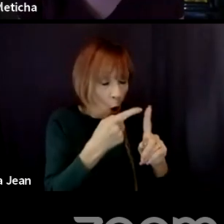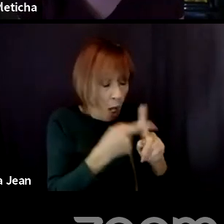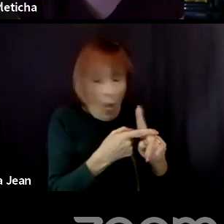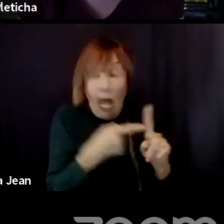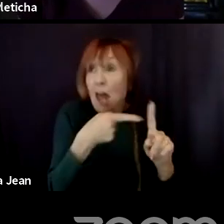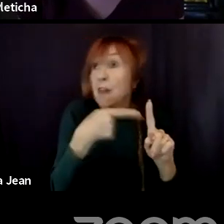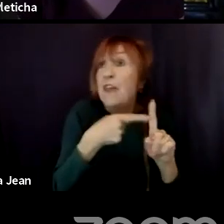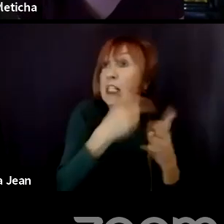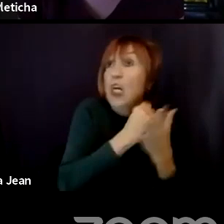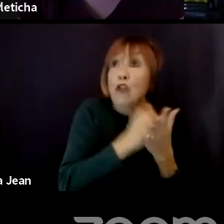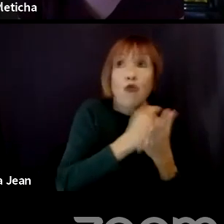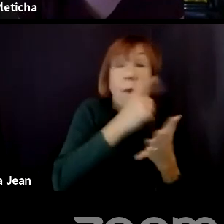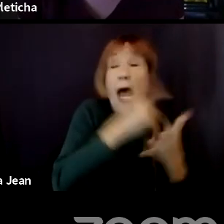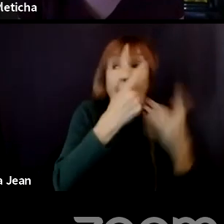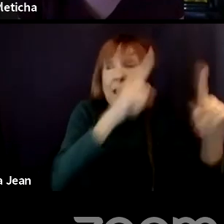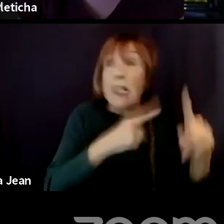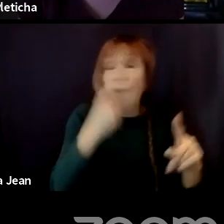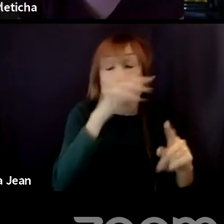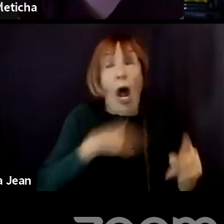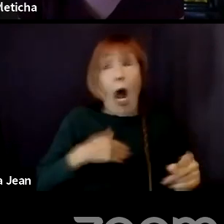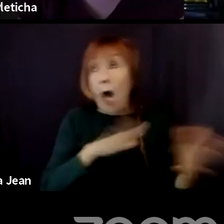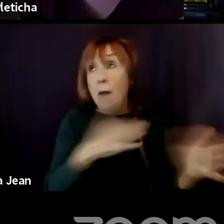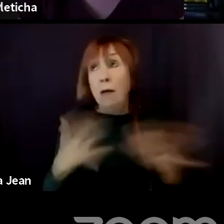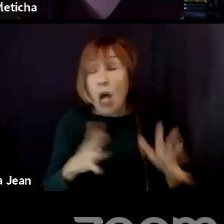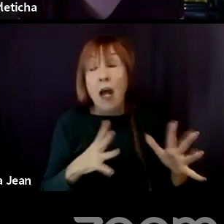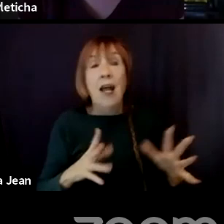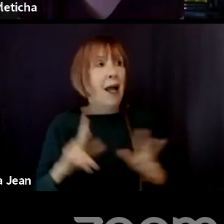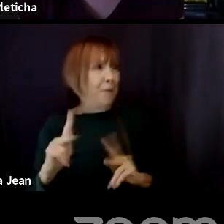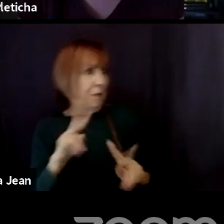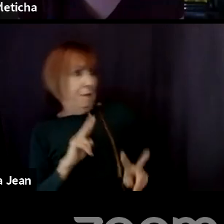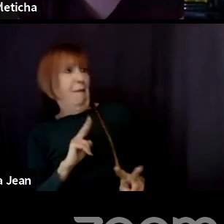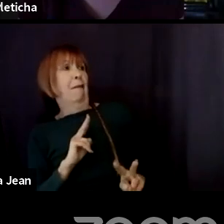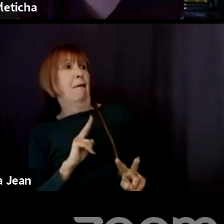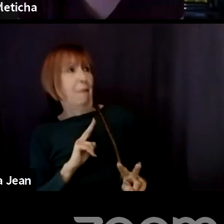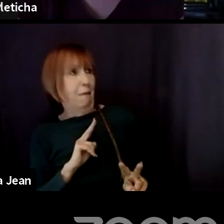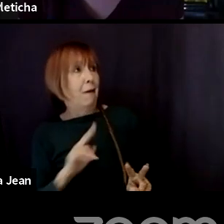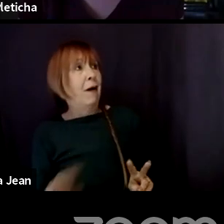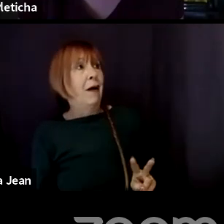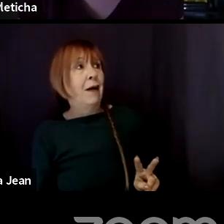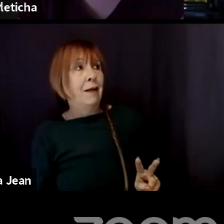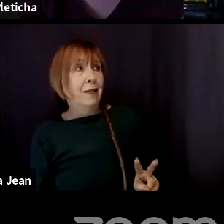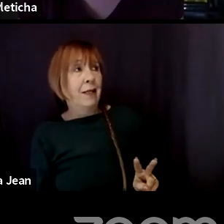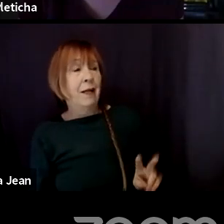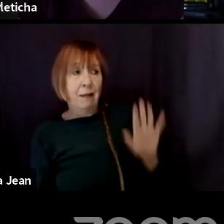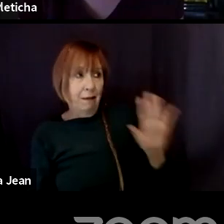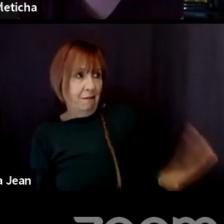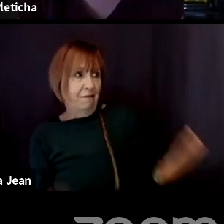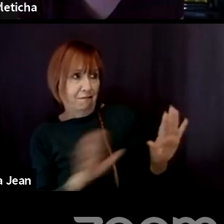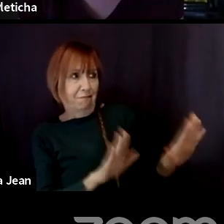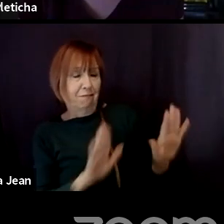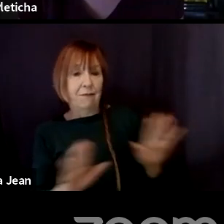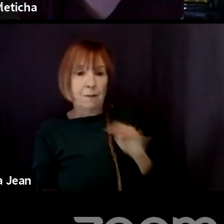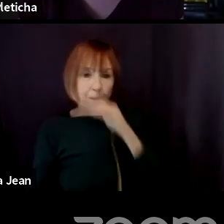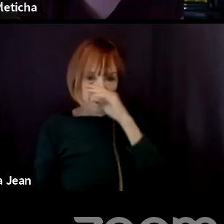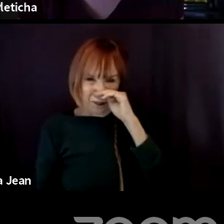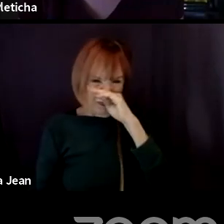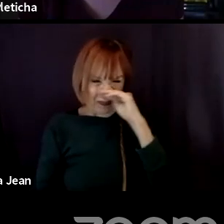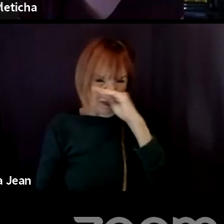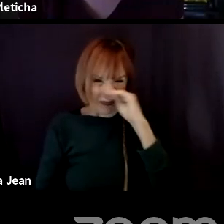That is my and then as for the shameless, like, how am I occupying my time? I've been asked that a few times and my answer is,